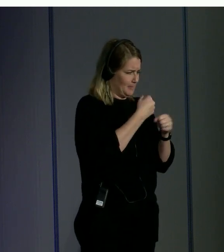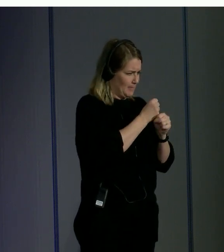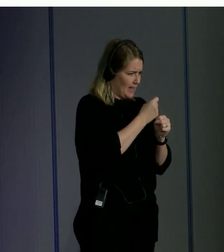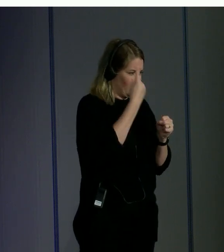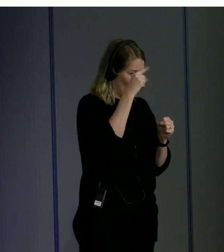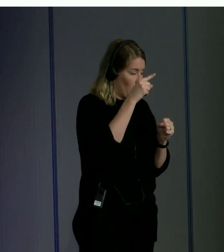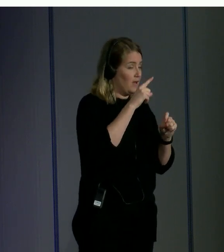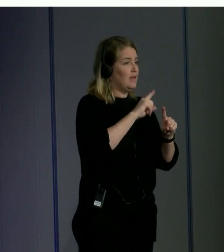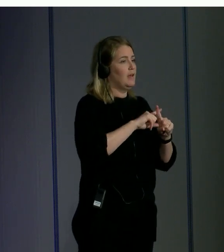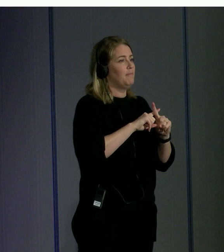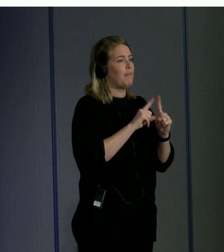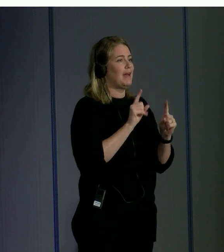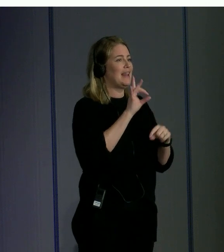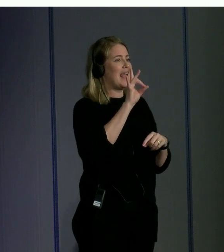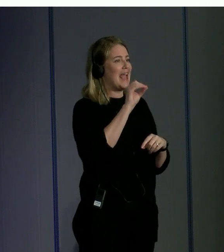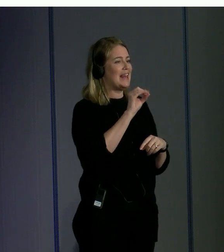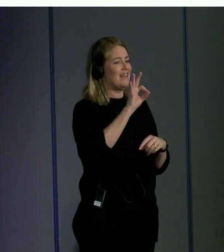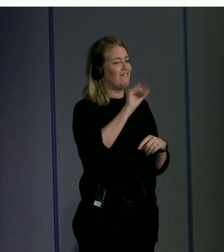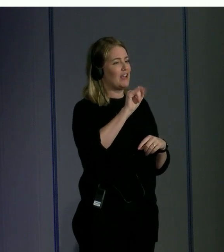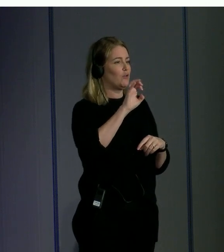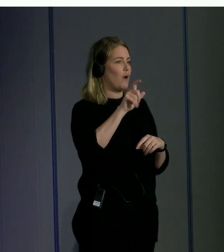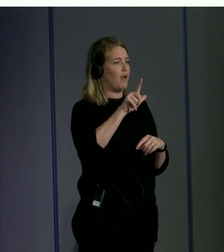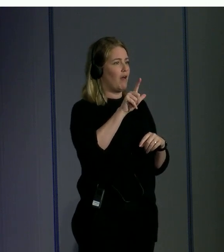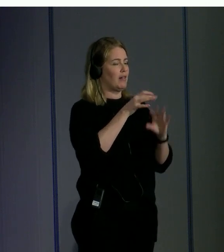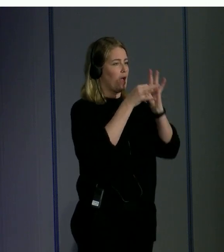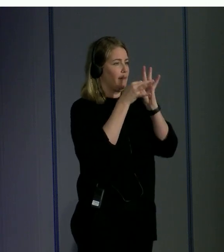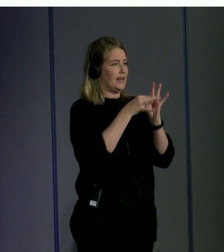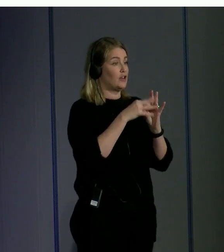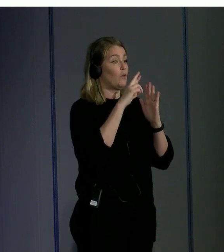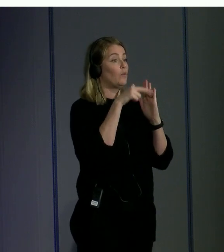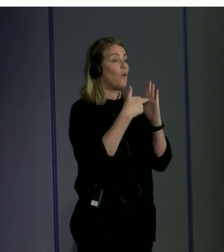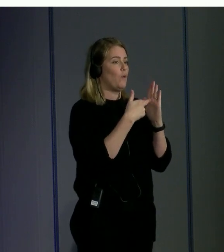But there's only 80 factorial combinations of roles that we can use.